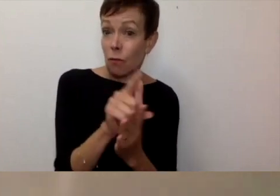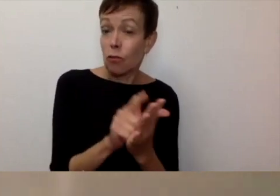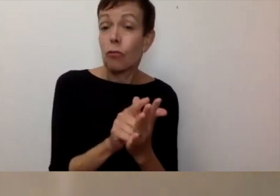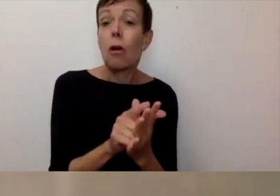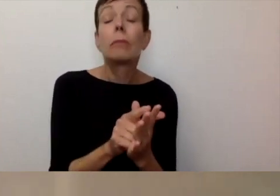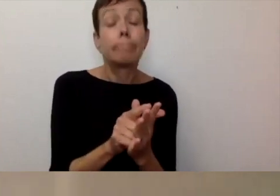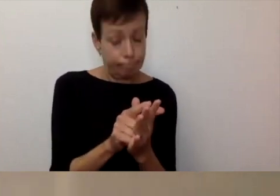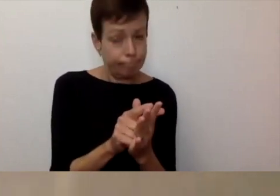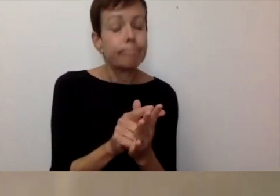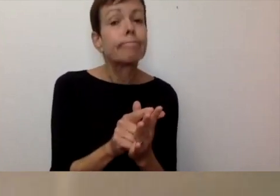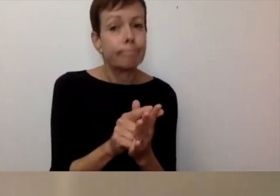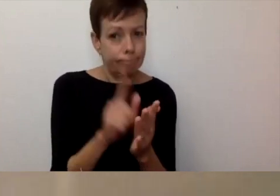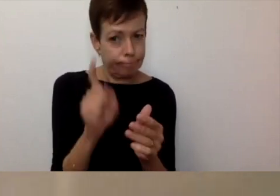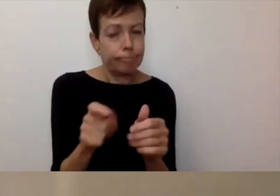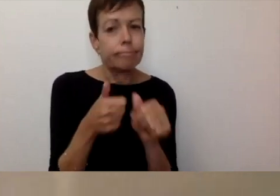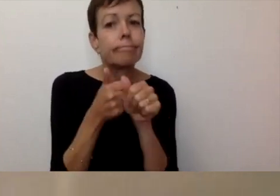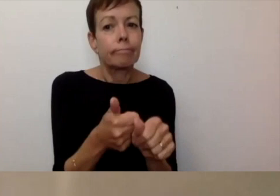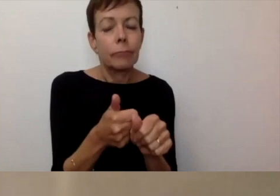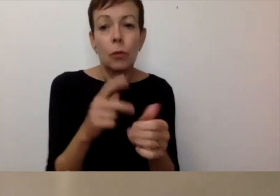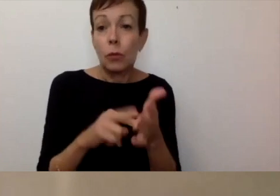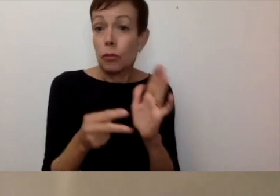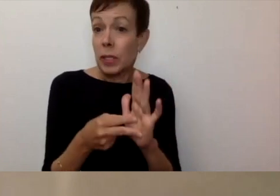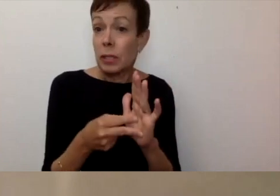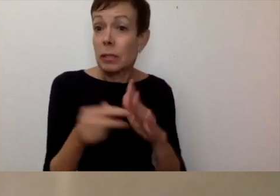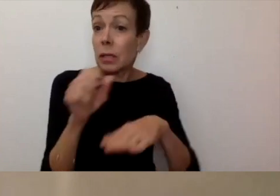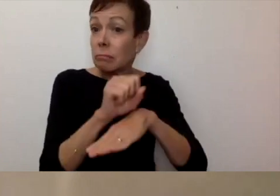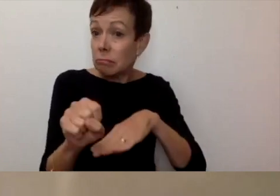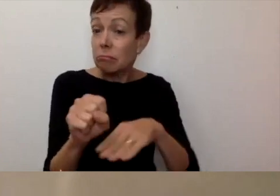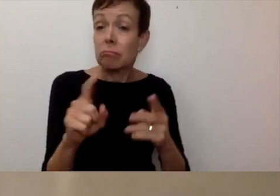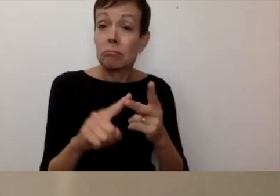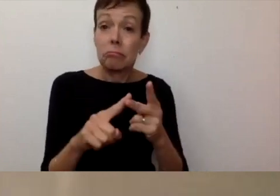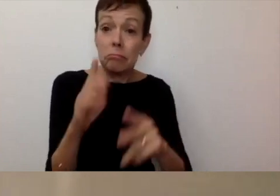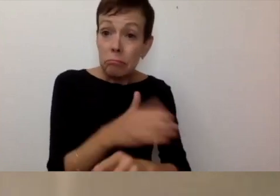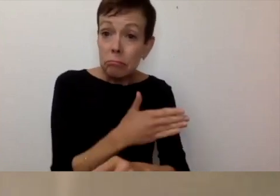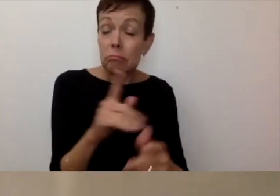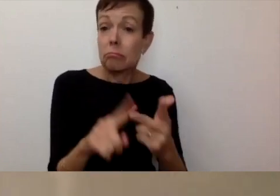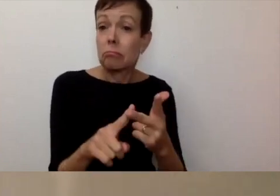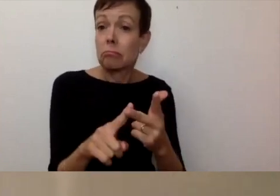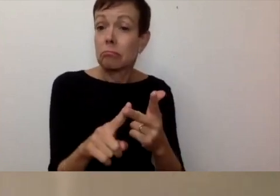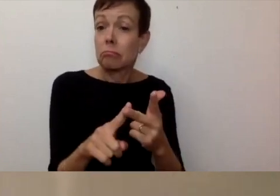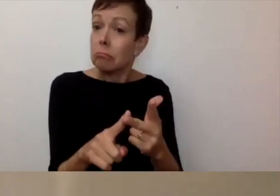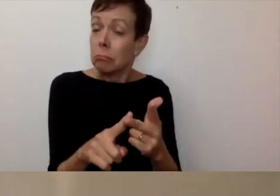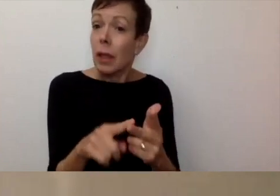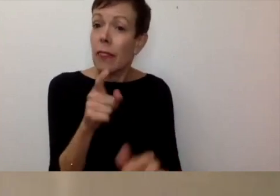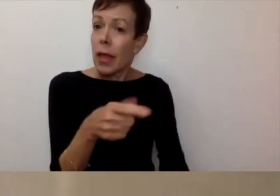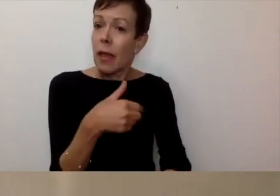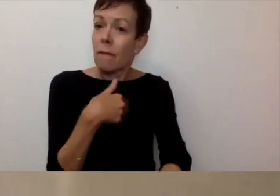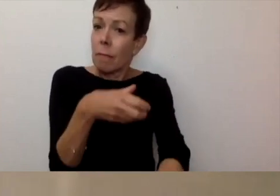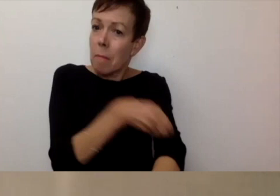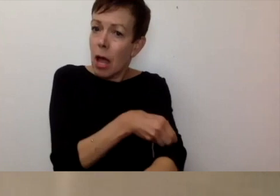represents the state artists musical artists and film artists have a power of negotiation with the producers and